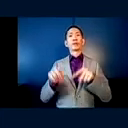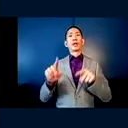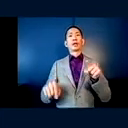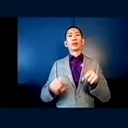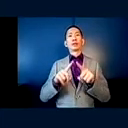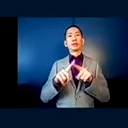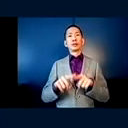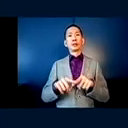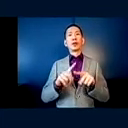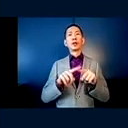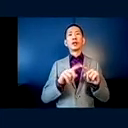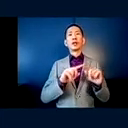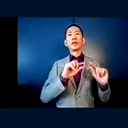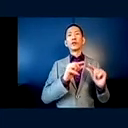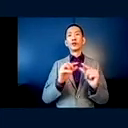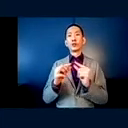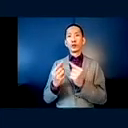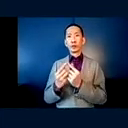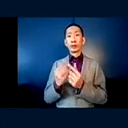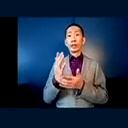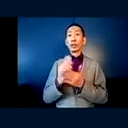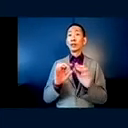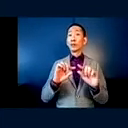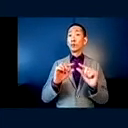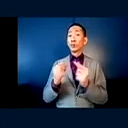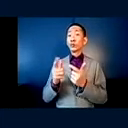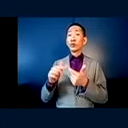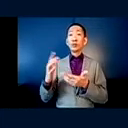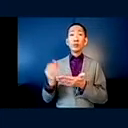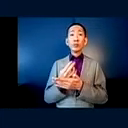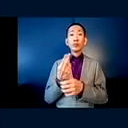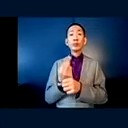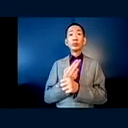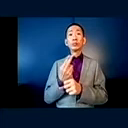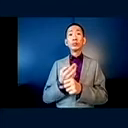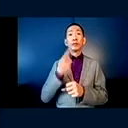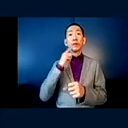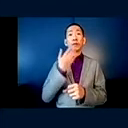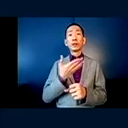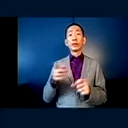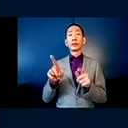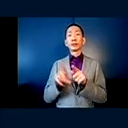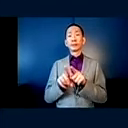USING, THE UTILITY VARIES ACCORDING TO DIFFERENT GROUPS. AND SOME GROUPS WANT TO LEVERAGE